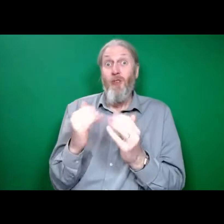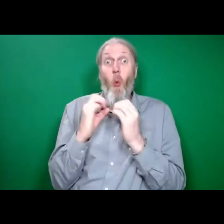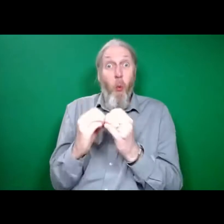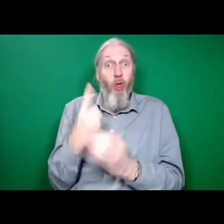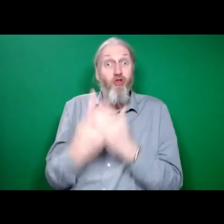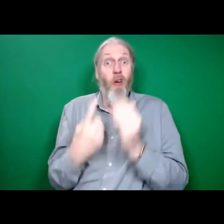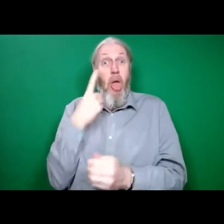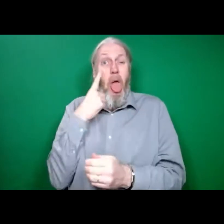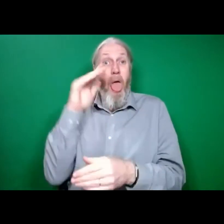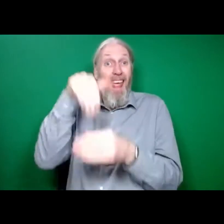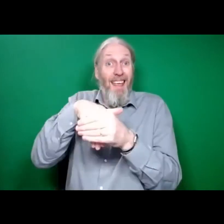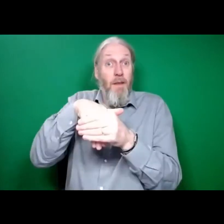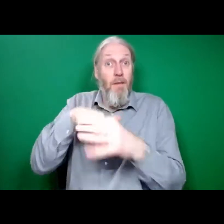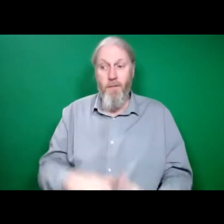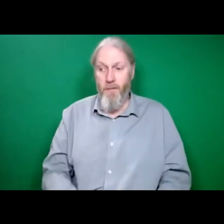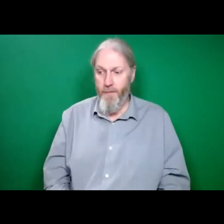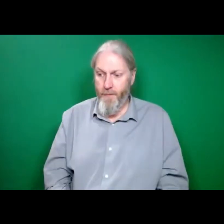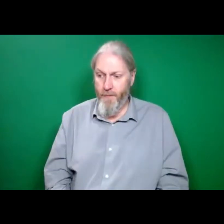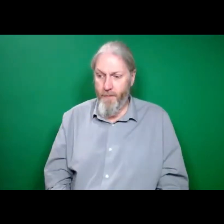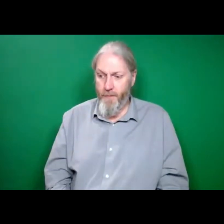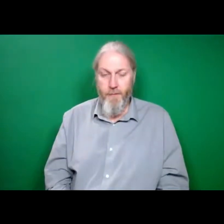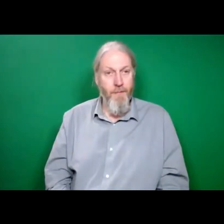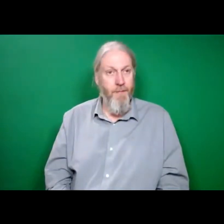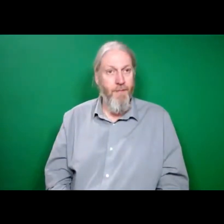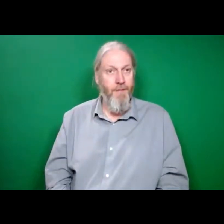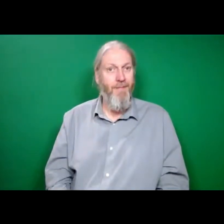And, yeah to keep challenging ourselves to do better.